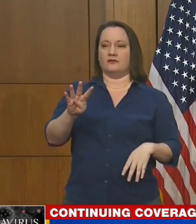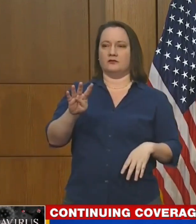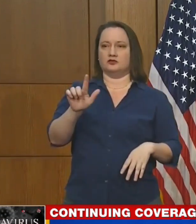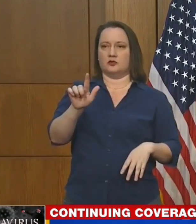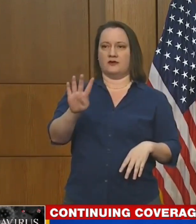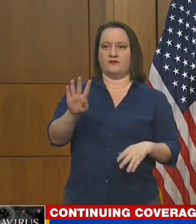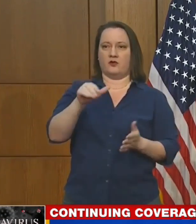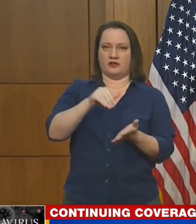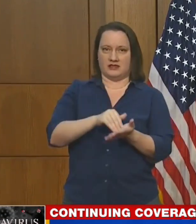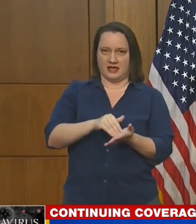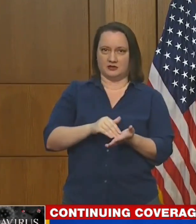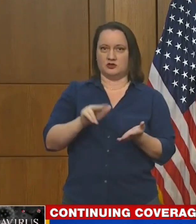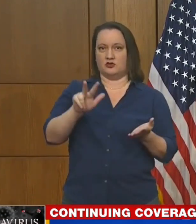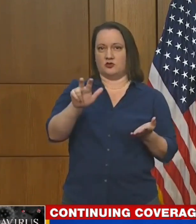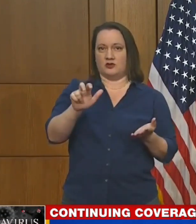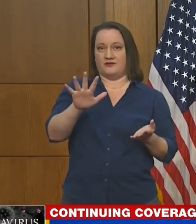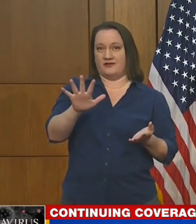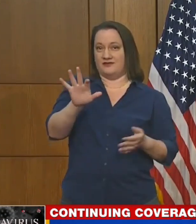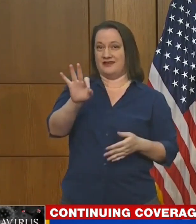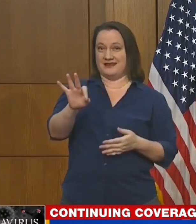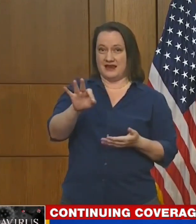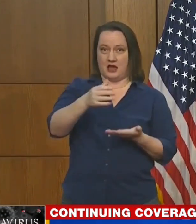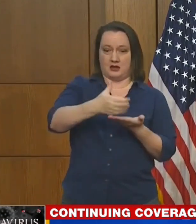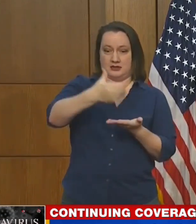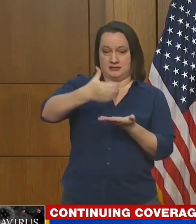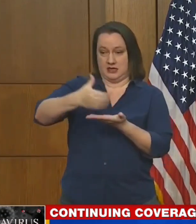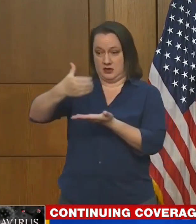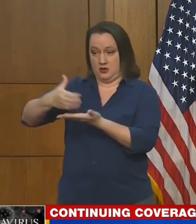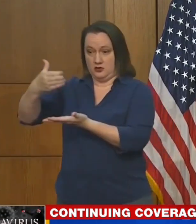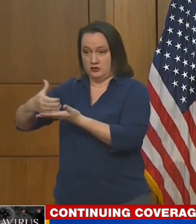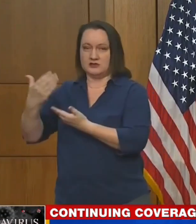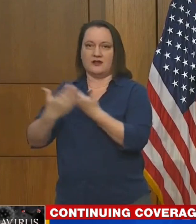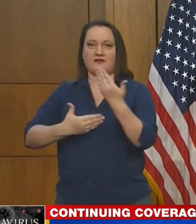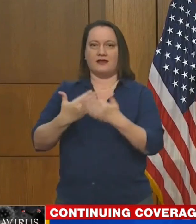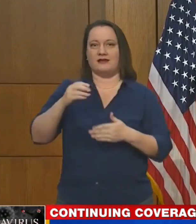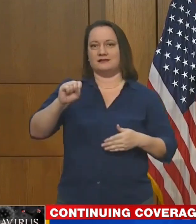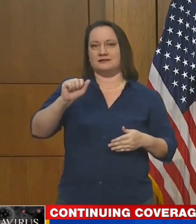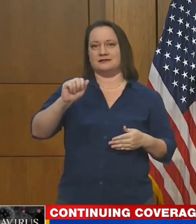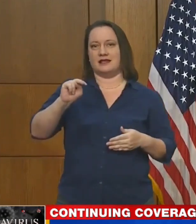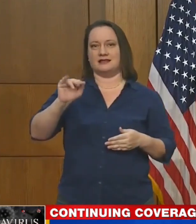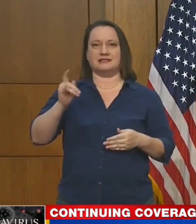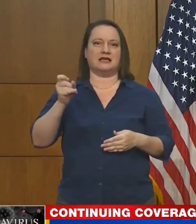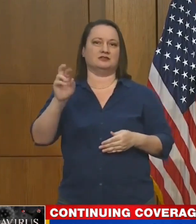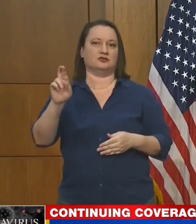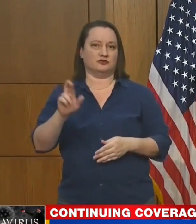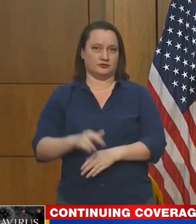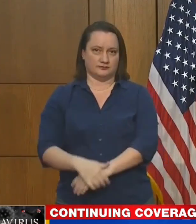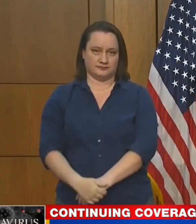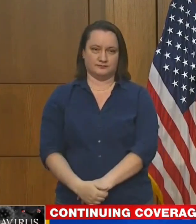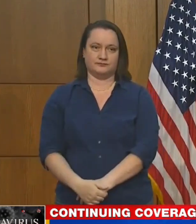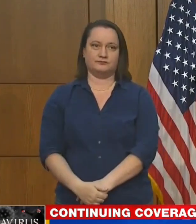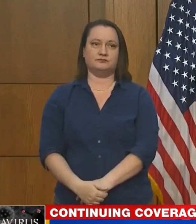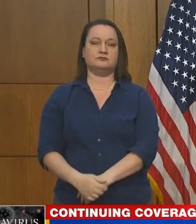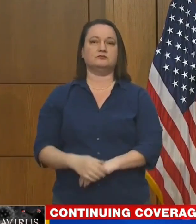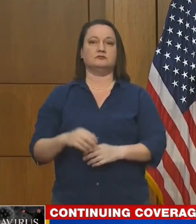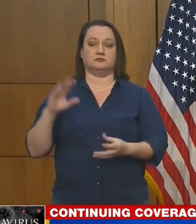THOUSAND FOUR HUNDRED TWENTY FIVE FACE SHE- AND THOUSAND THREE HUNDRED AND FIFTY NINE CONTAINERS OF HAND